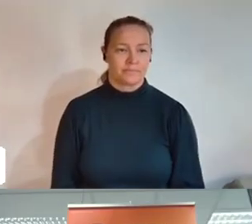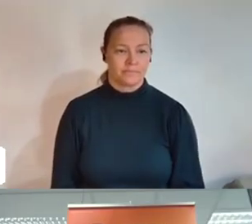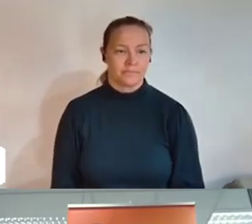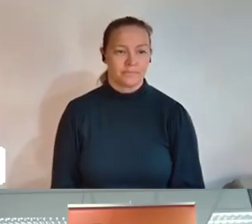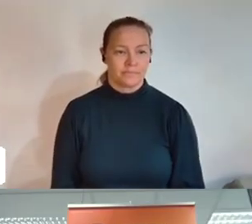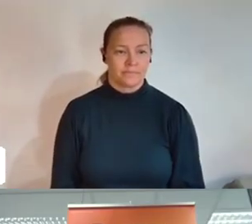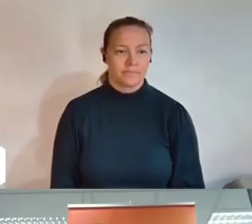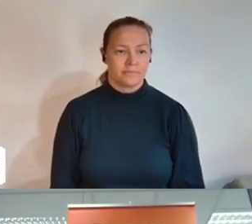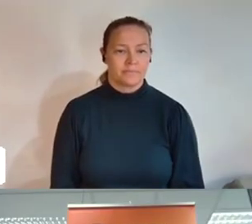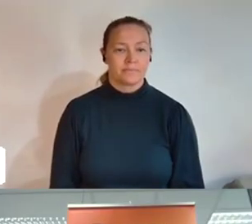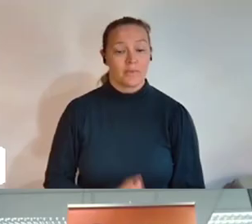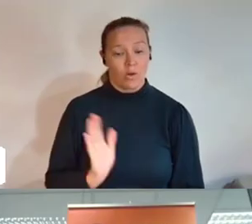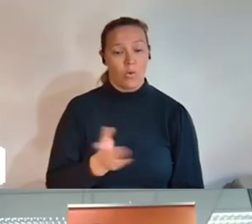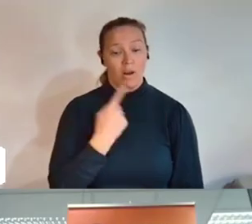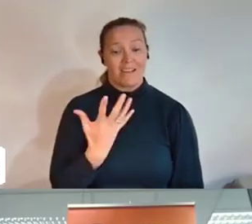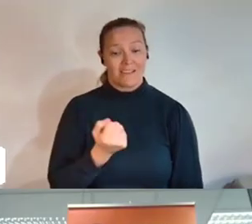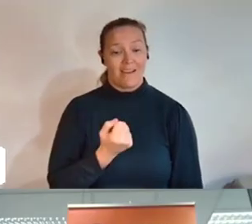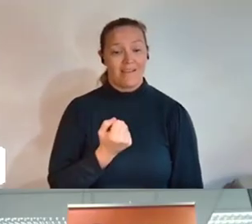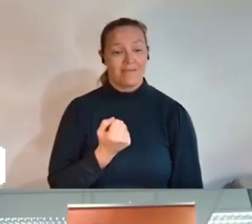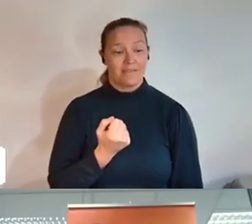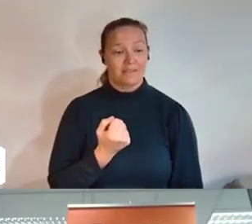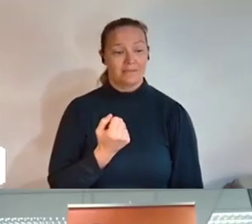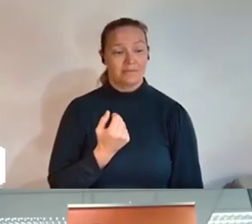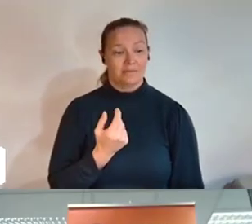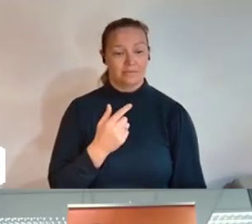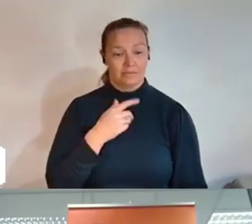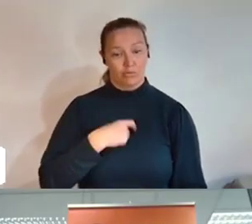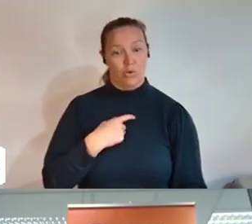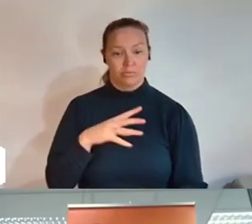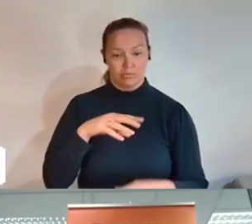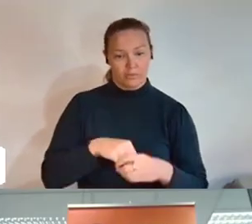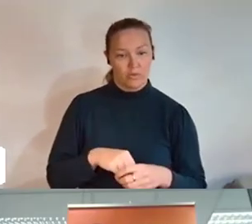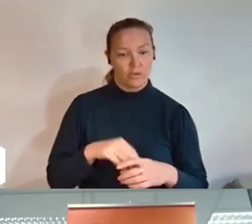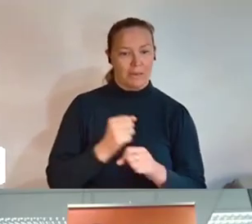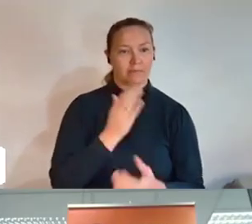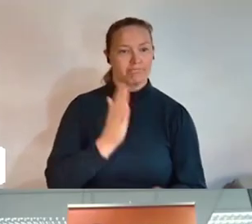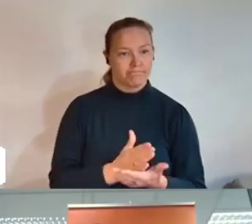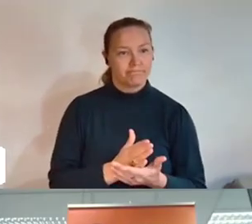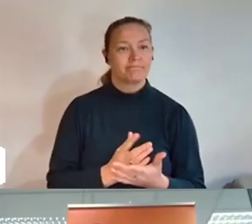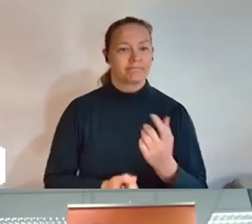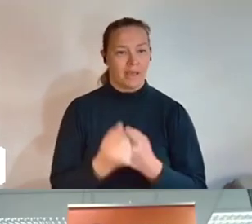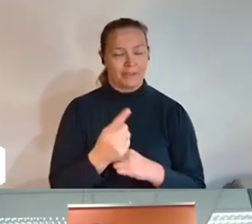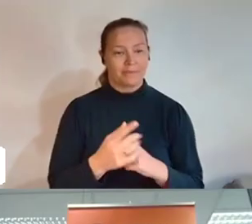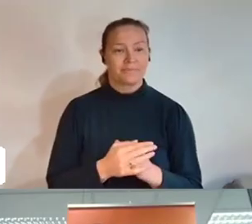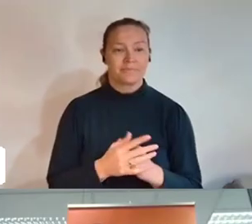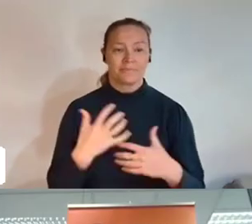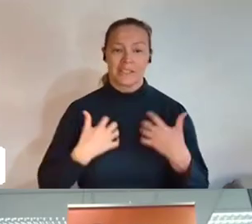play to make this a reality. I look forward to hearing the rest of the kōrero today and answering